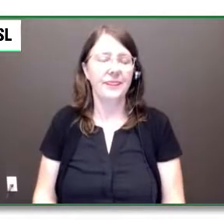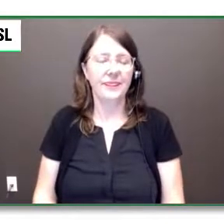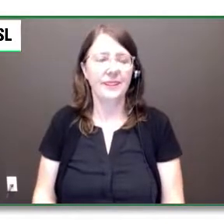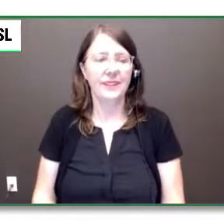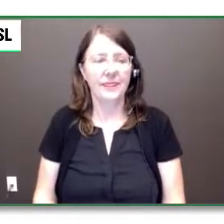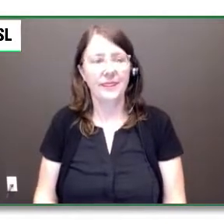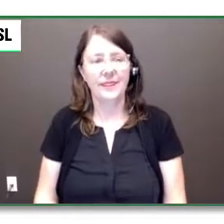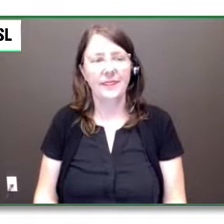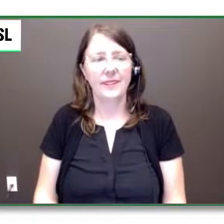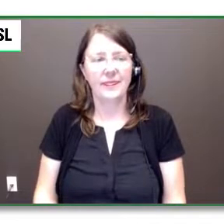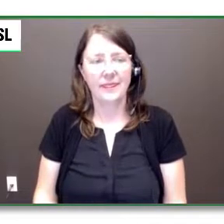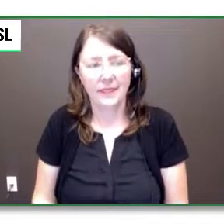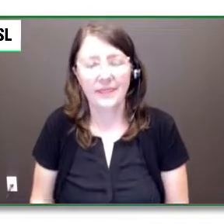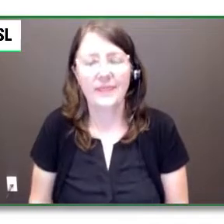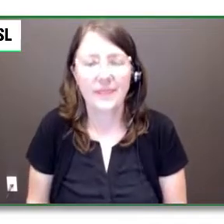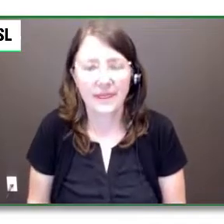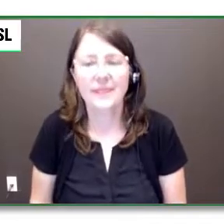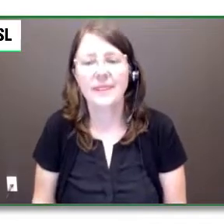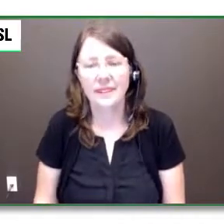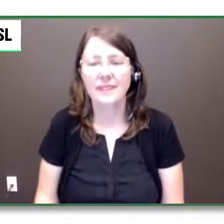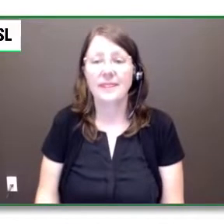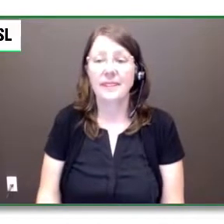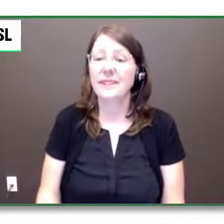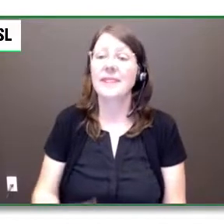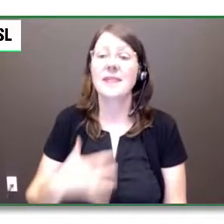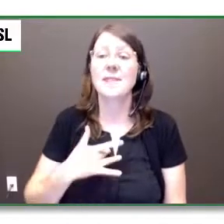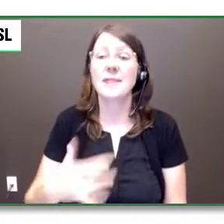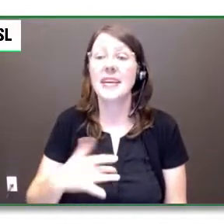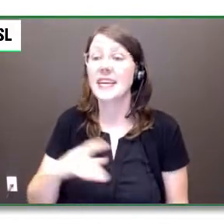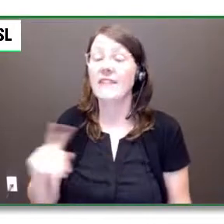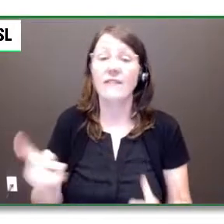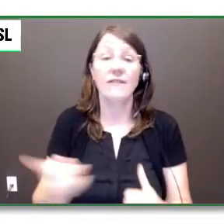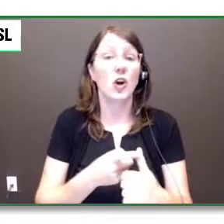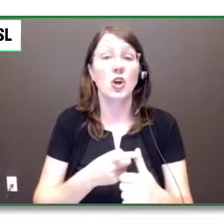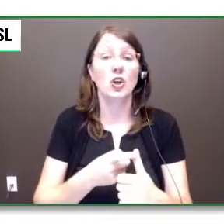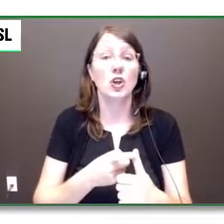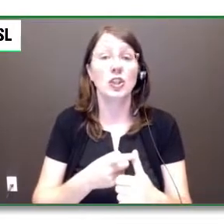often you know you start off with asking is why do parks need to be accessible.